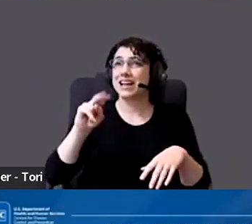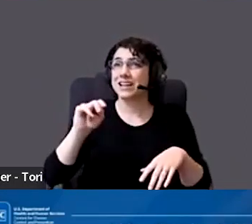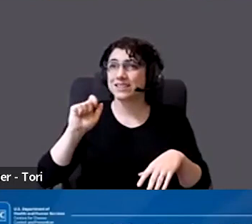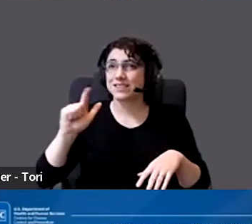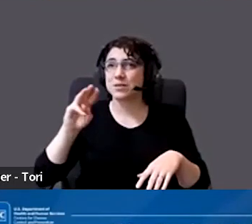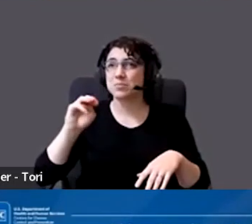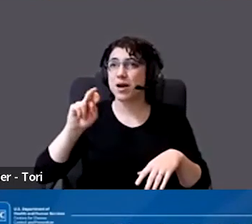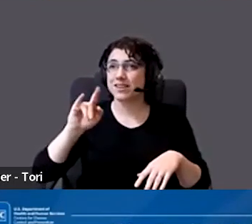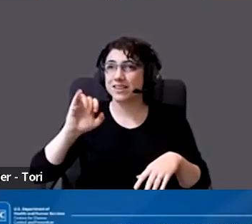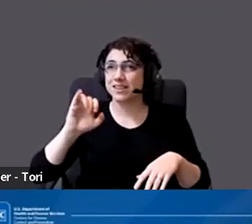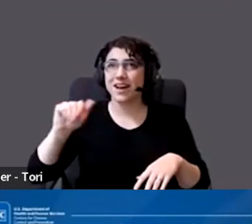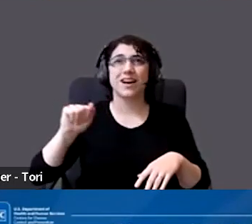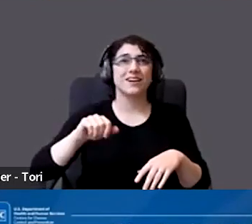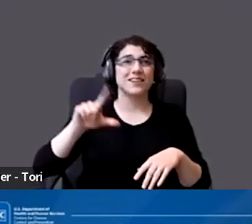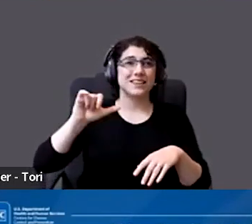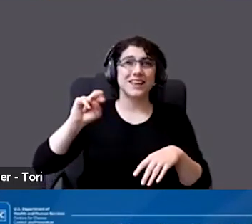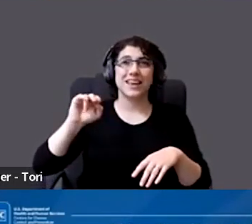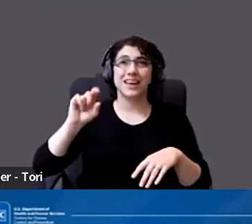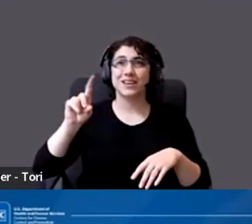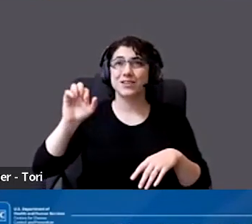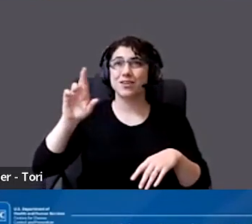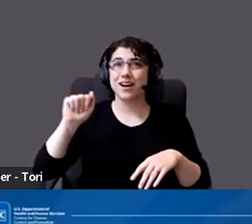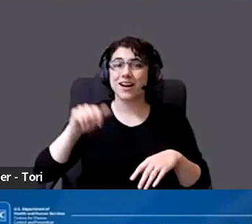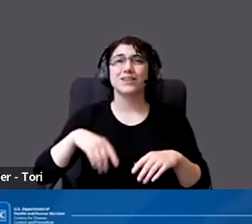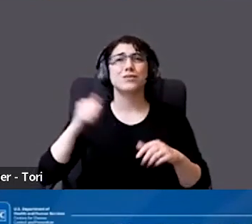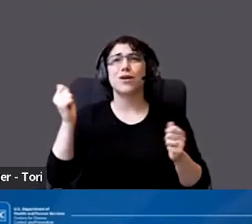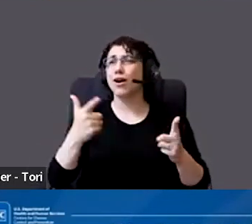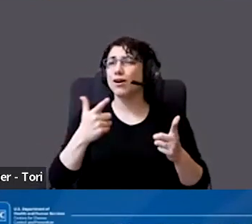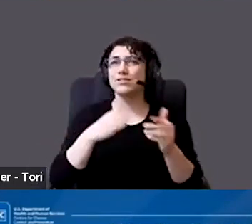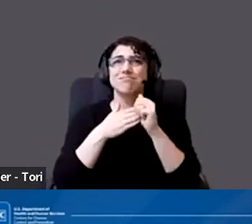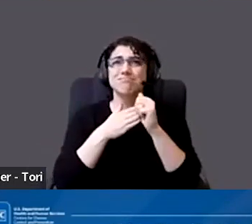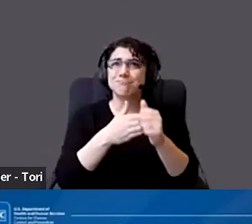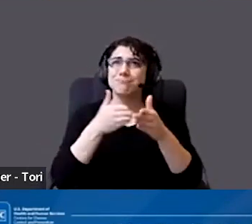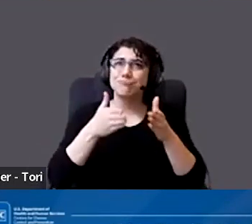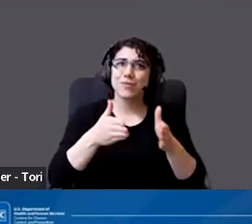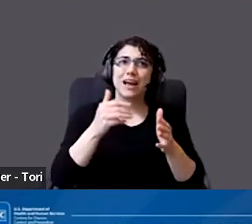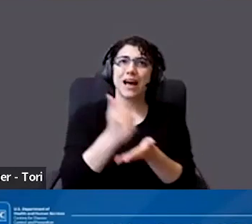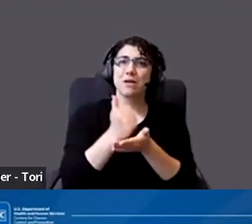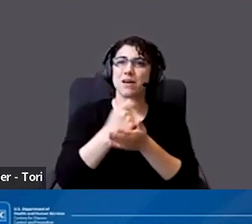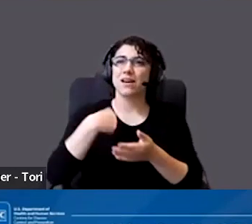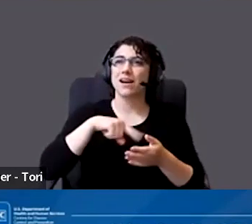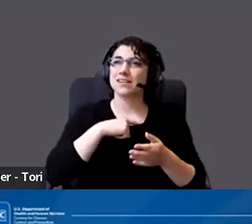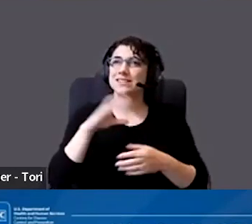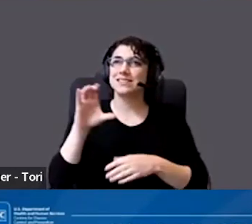as well, but you are leading the way, both in helping us and CDC do better on health equity,